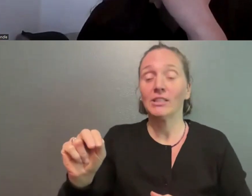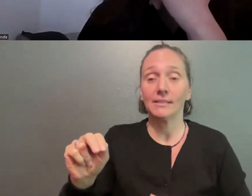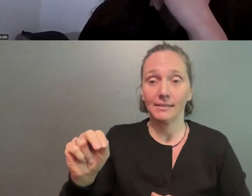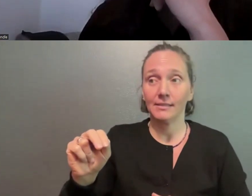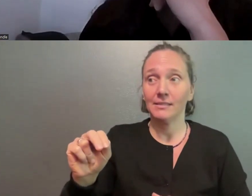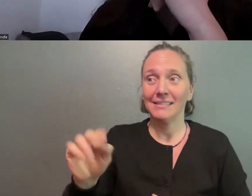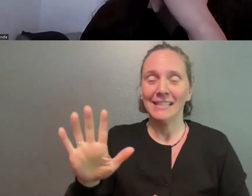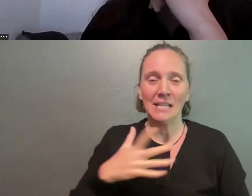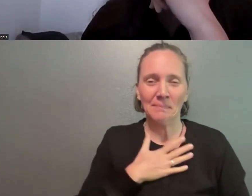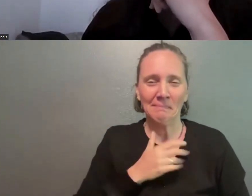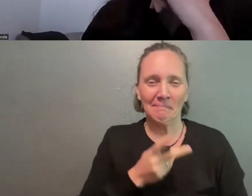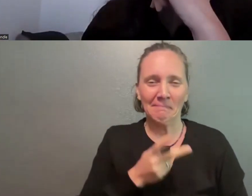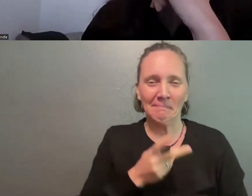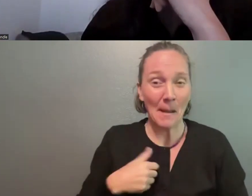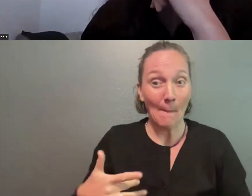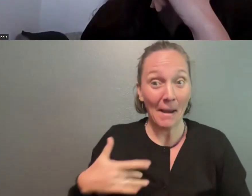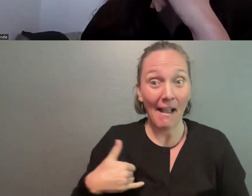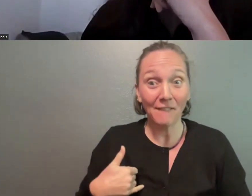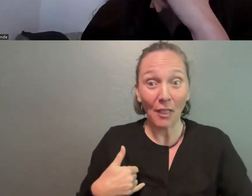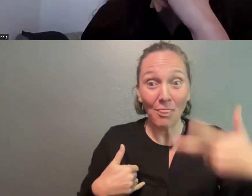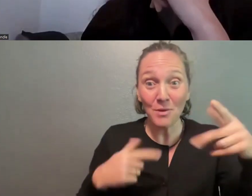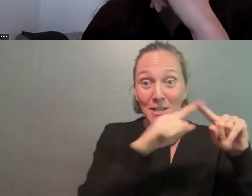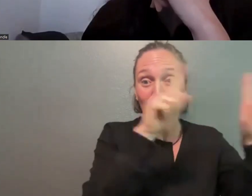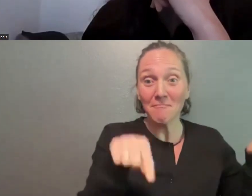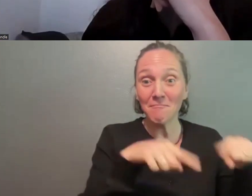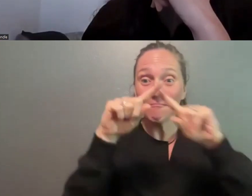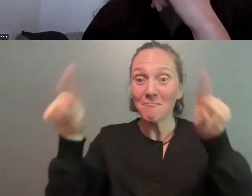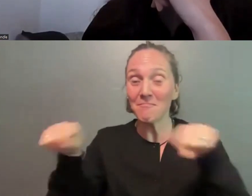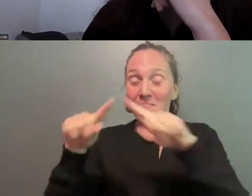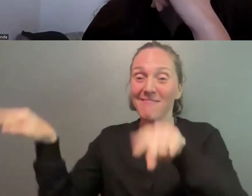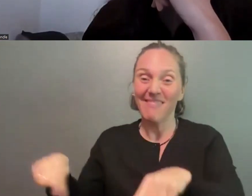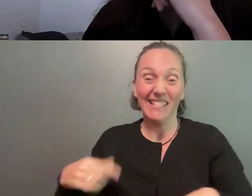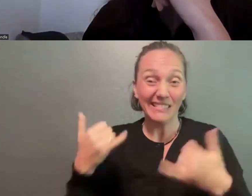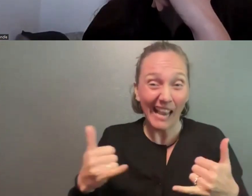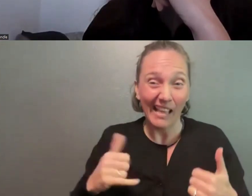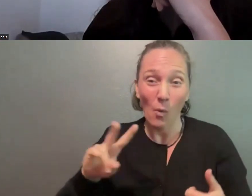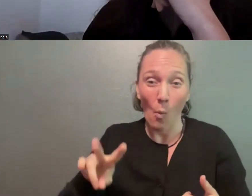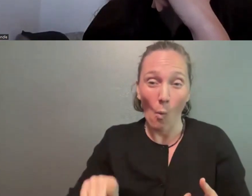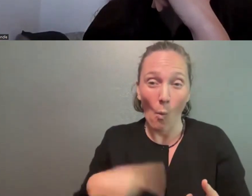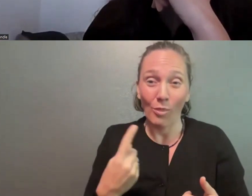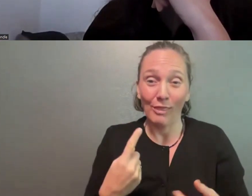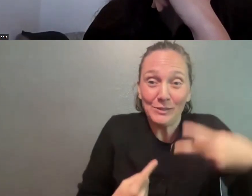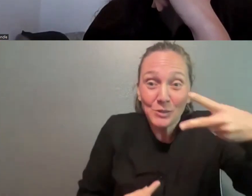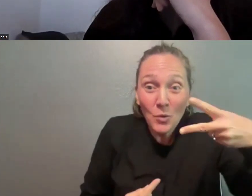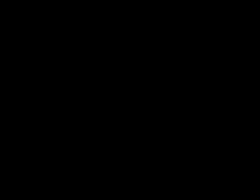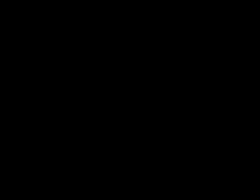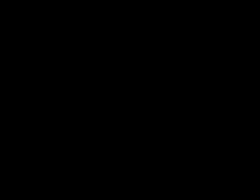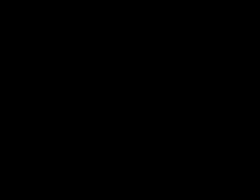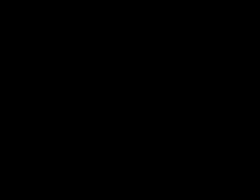instead of three, there we go. [Sabrina shares her screen, showing a slide titled ‘Community Compensation